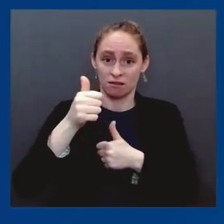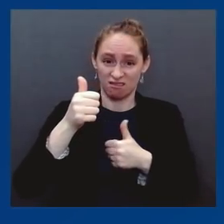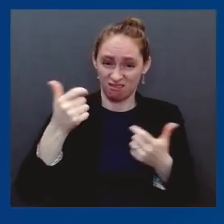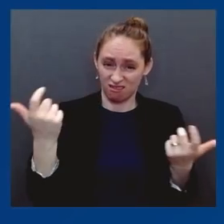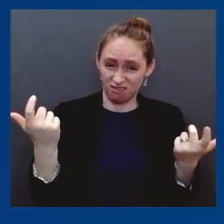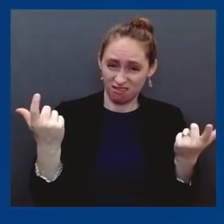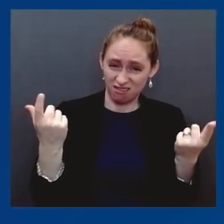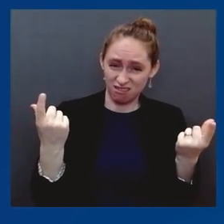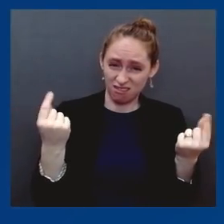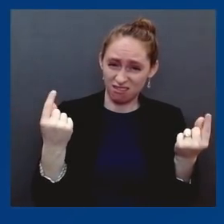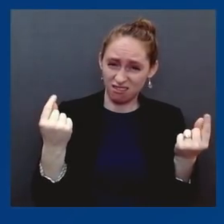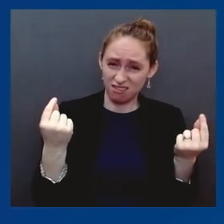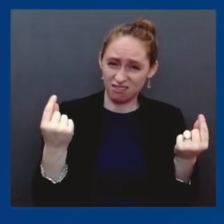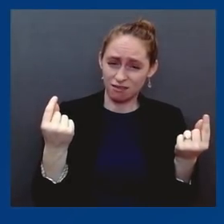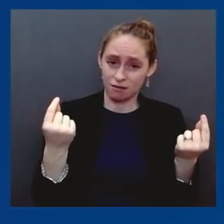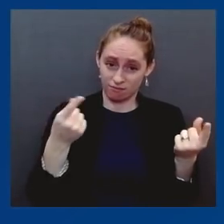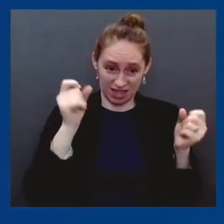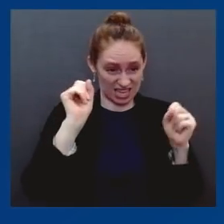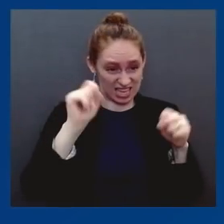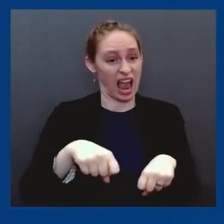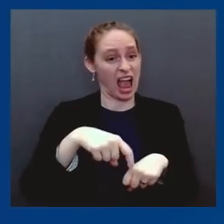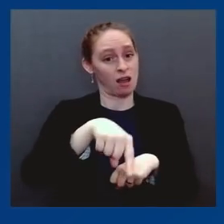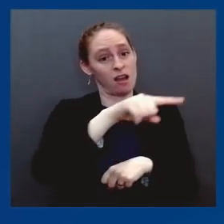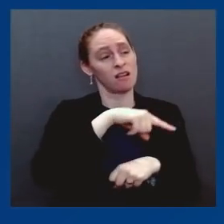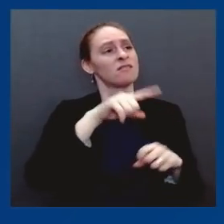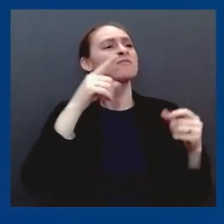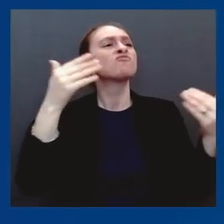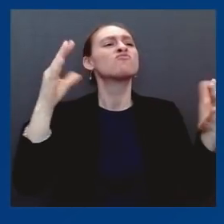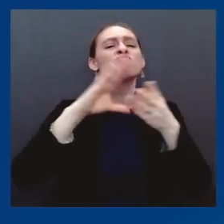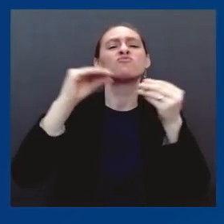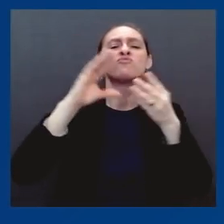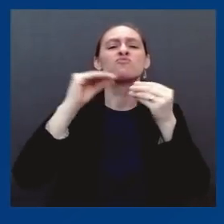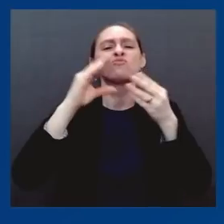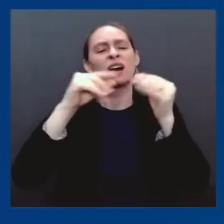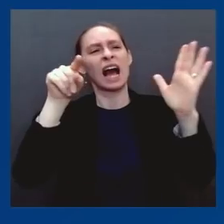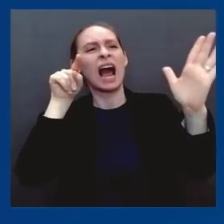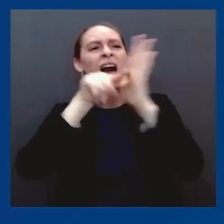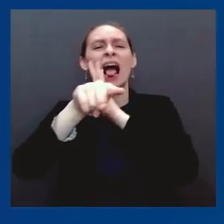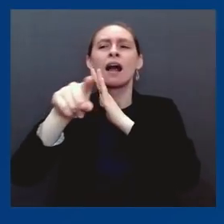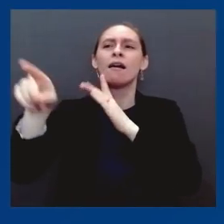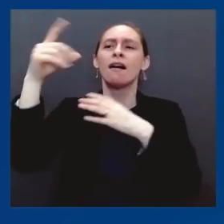Mr. Zients: Well, we've talked about disinformation in these types of threats